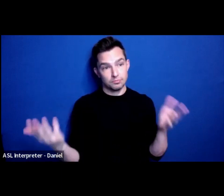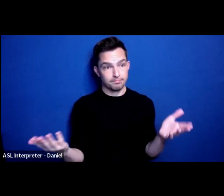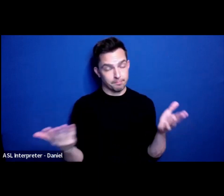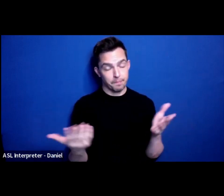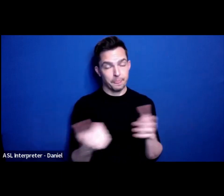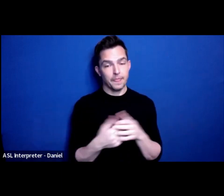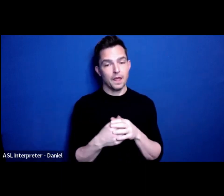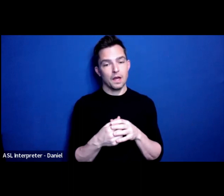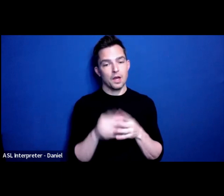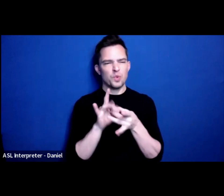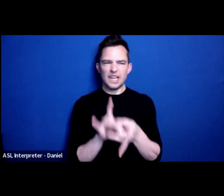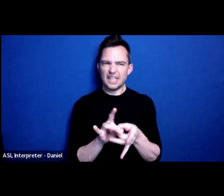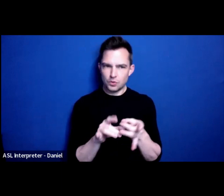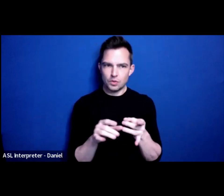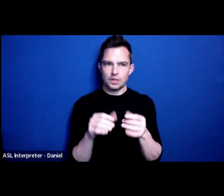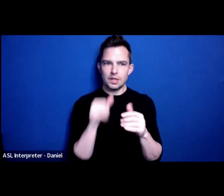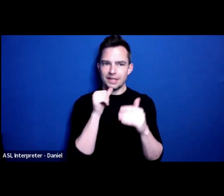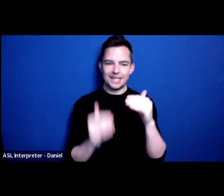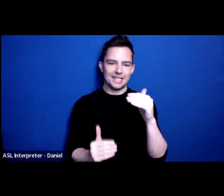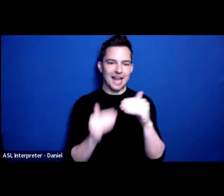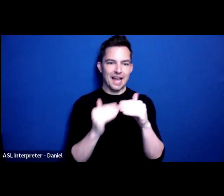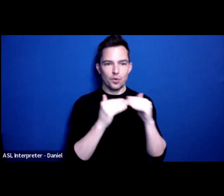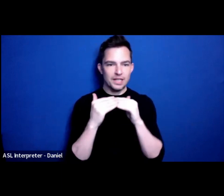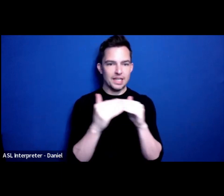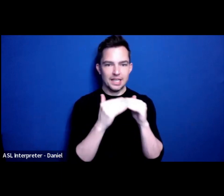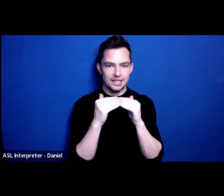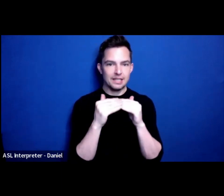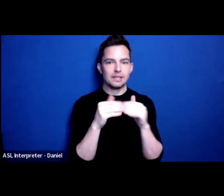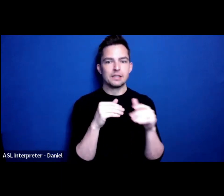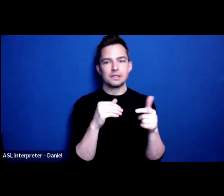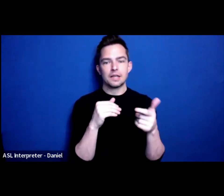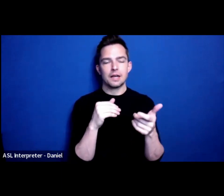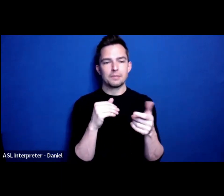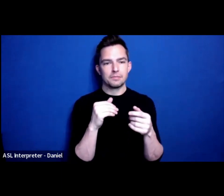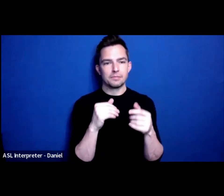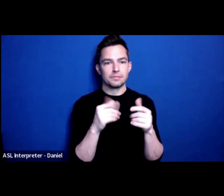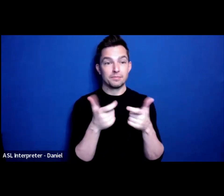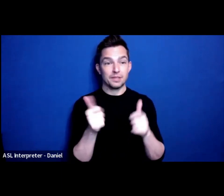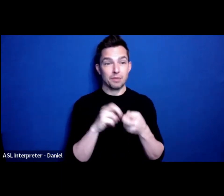when it comes to inequity is the rest of the world not knowing